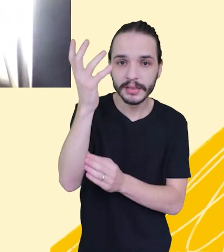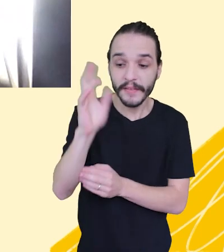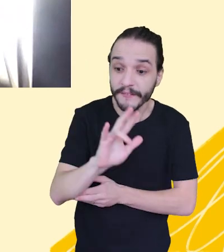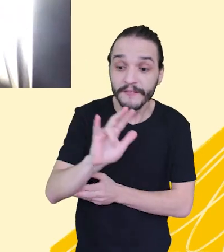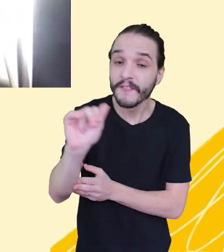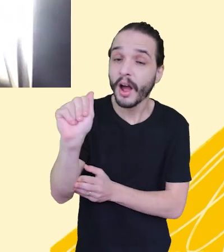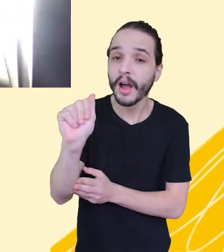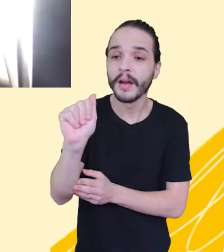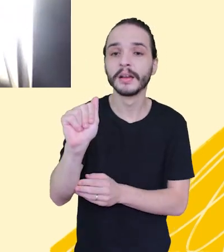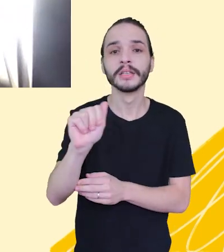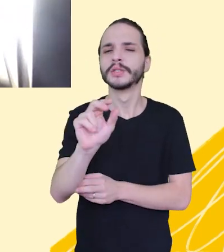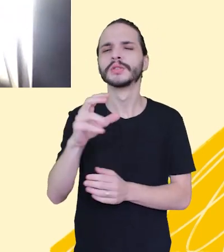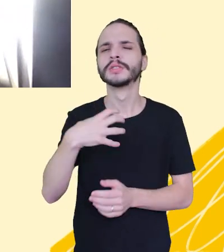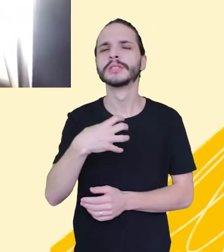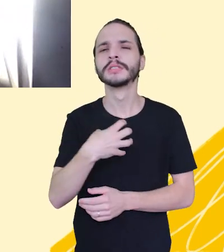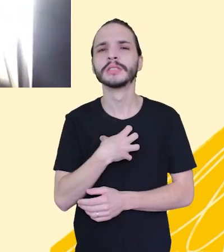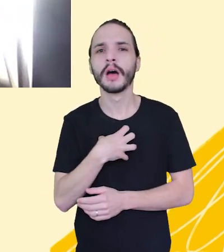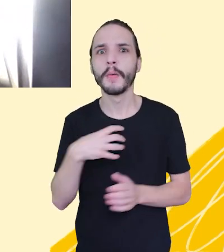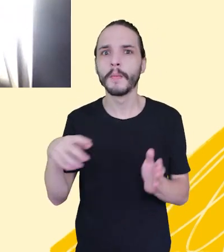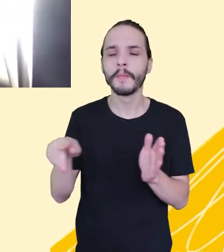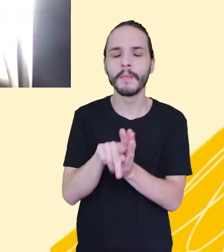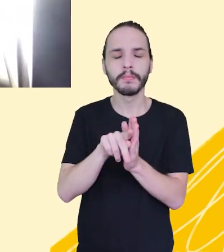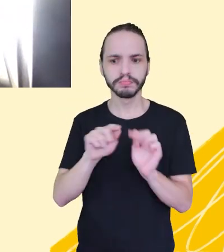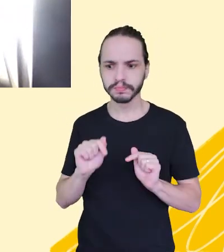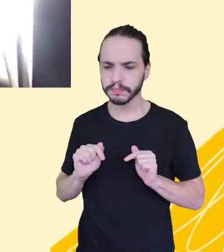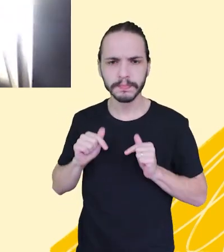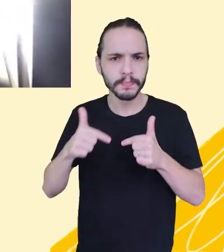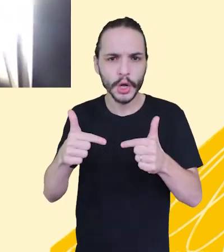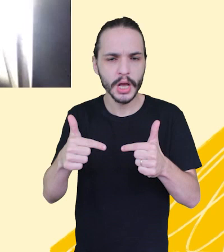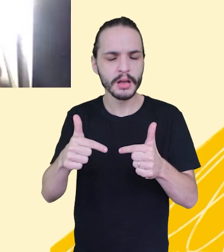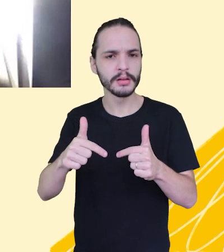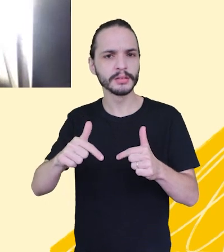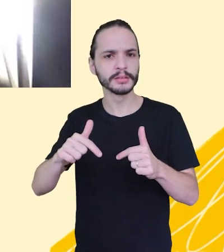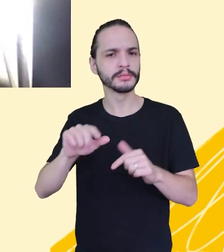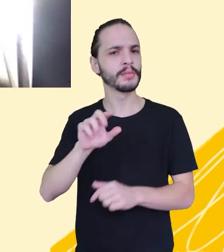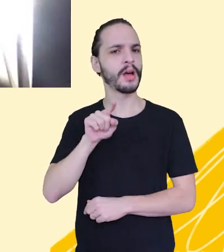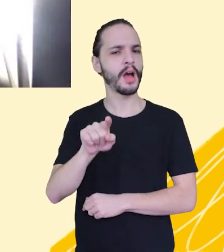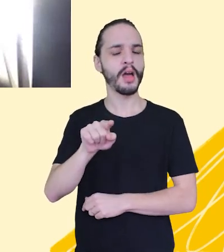In order of an action, and the action is not in that case